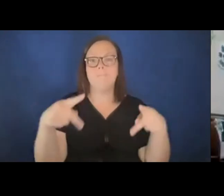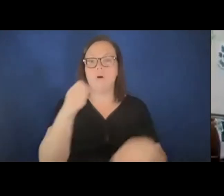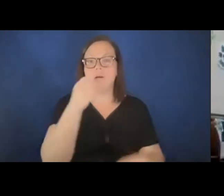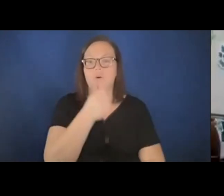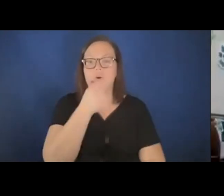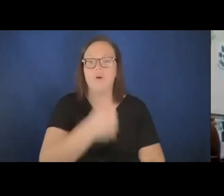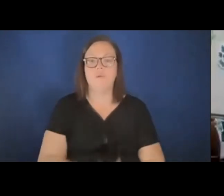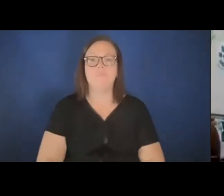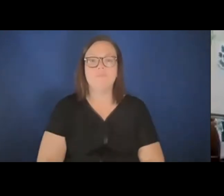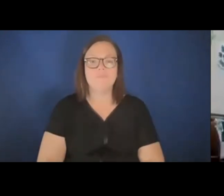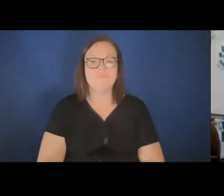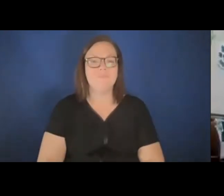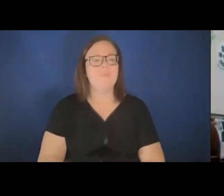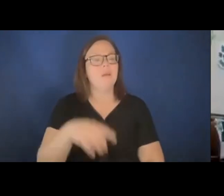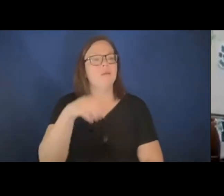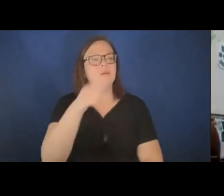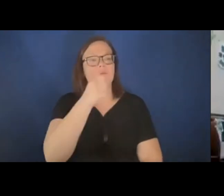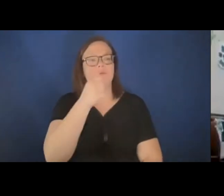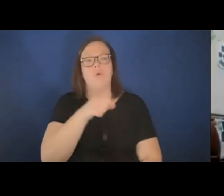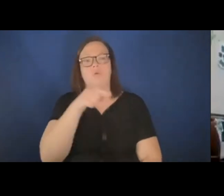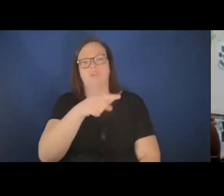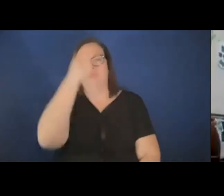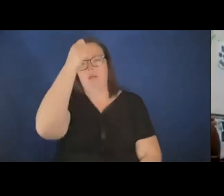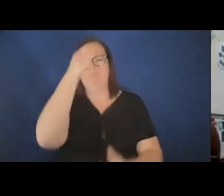Alright. She remembered the nights of not making it home